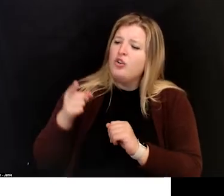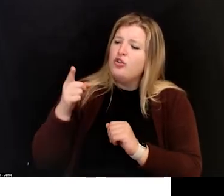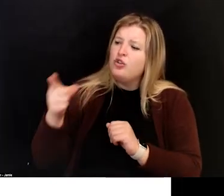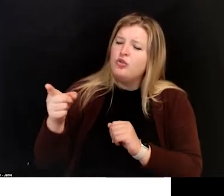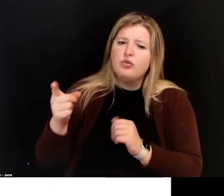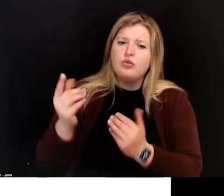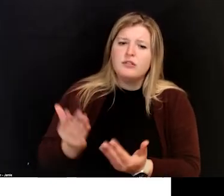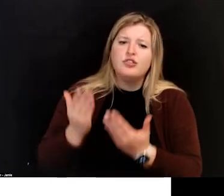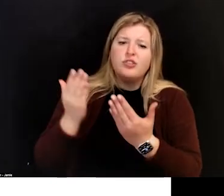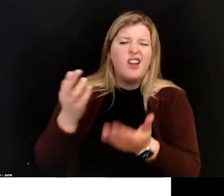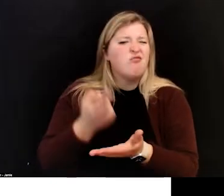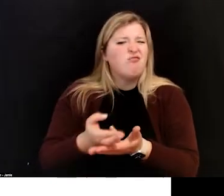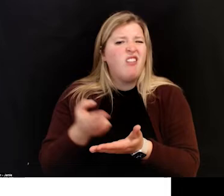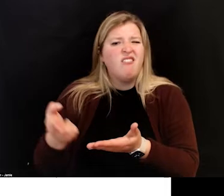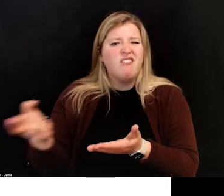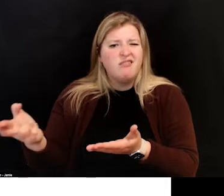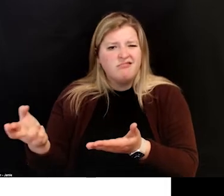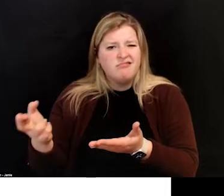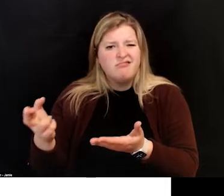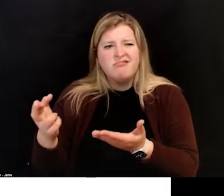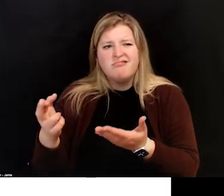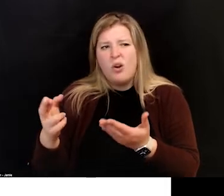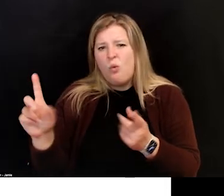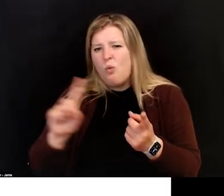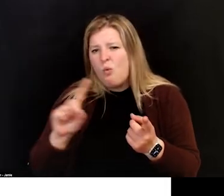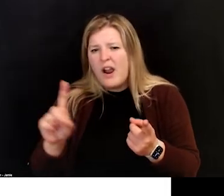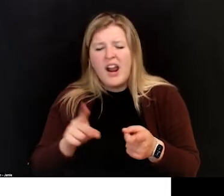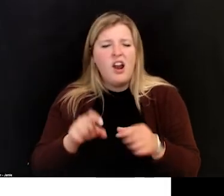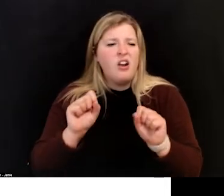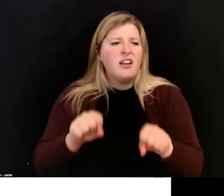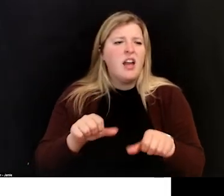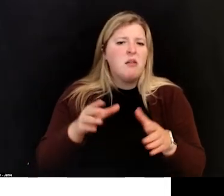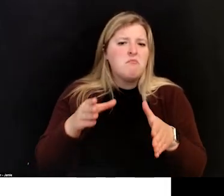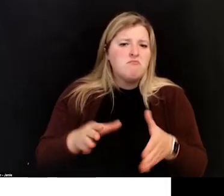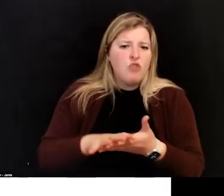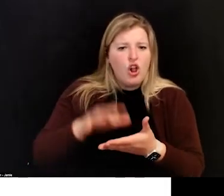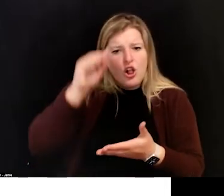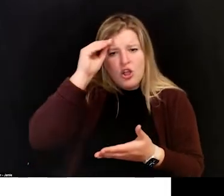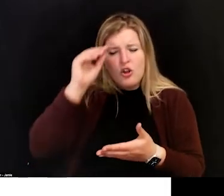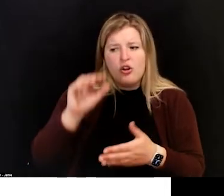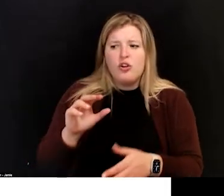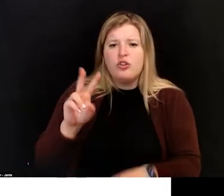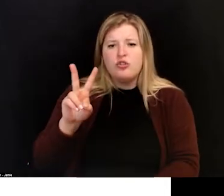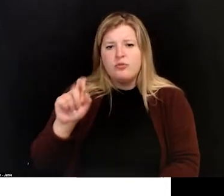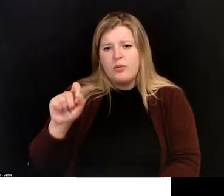Or where would they go to learn more about 2.1?" [Rachael] There are a lot of--